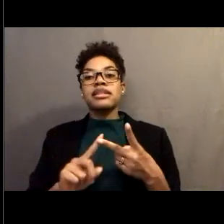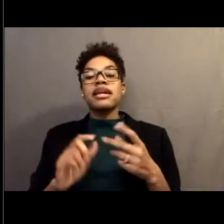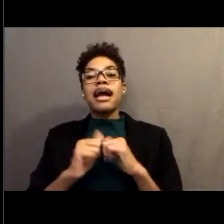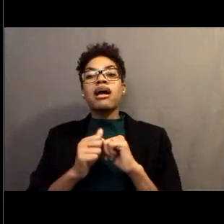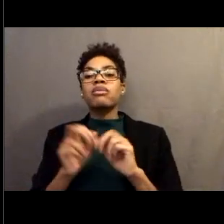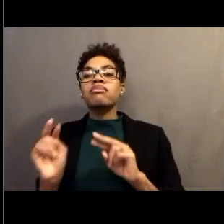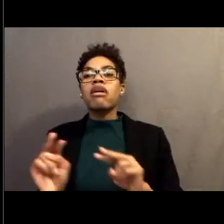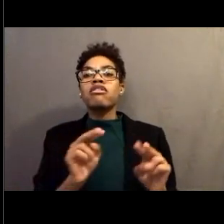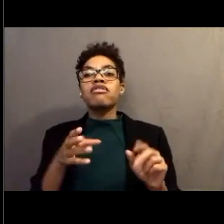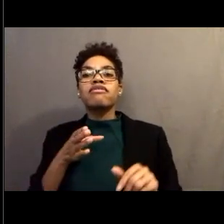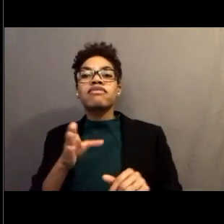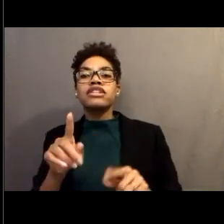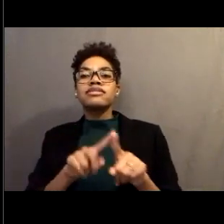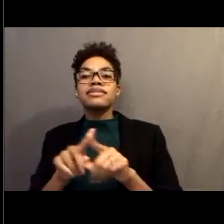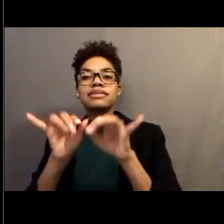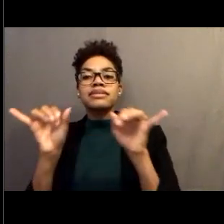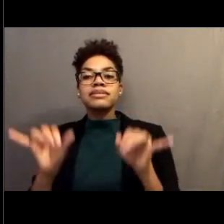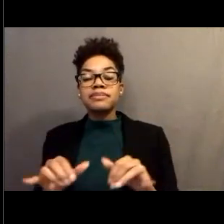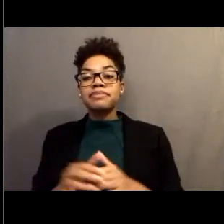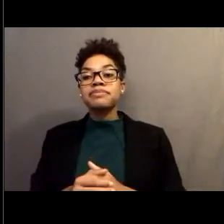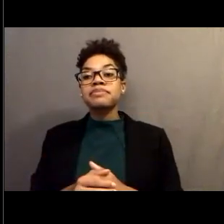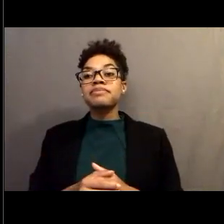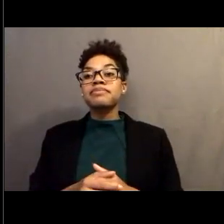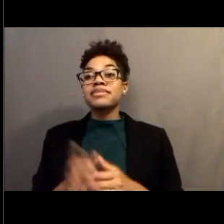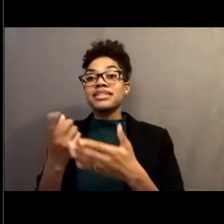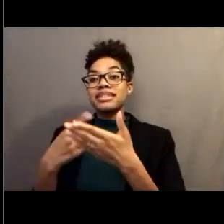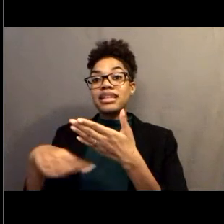And then next week at this time, we're going to be talking